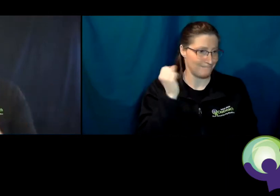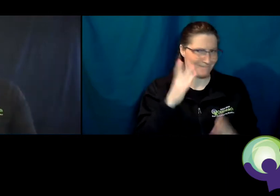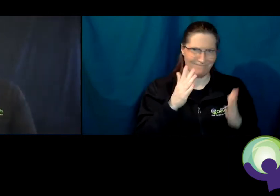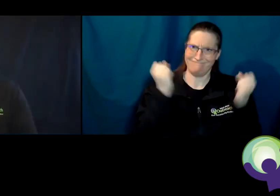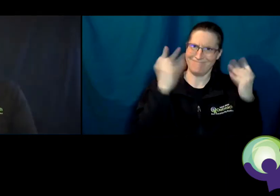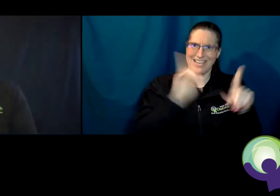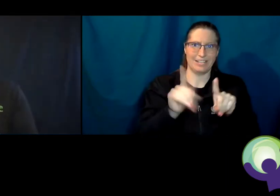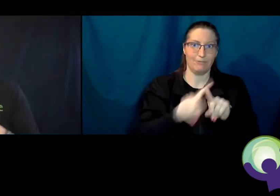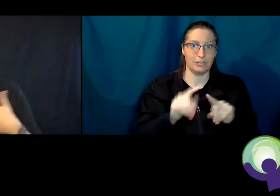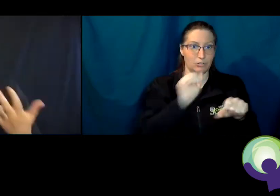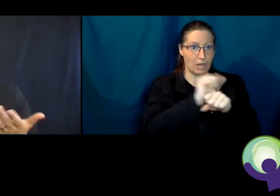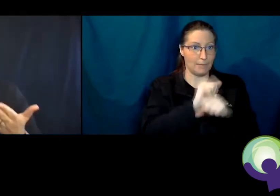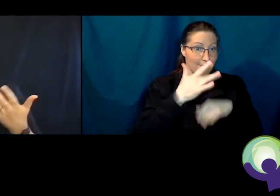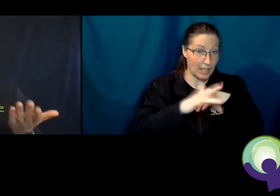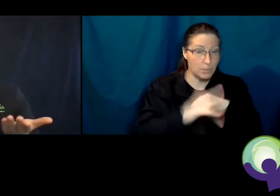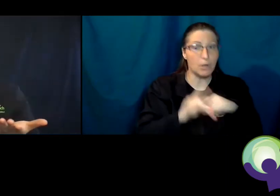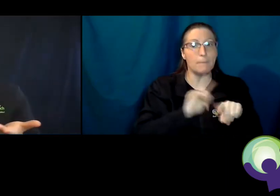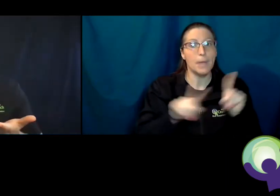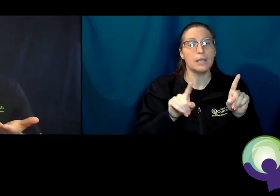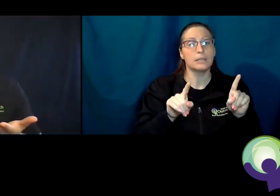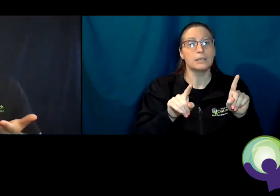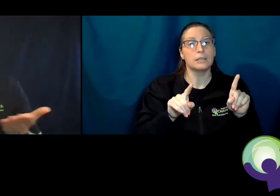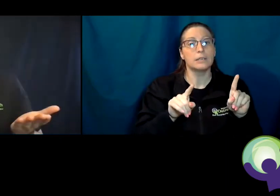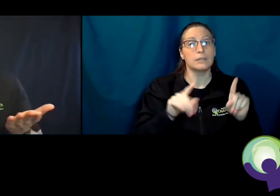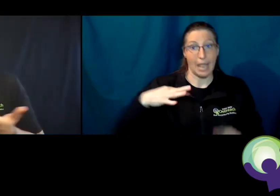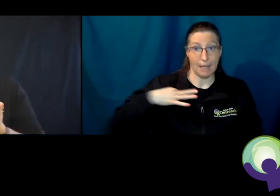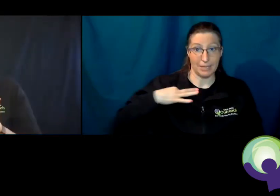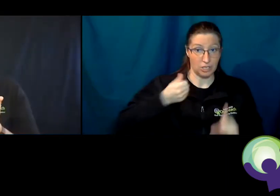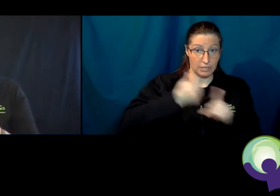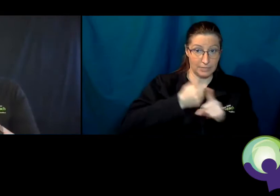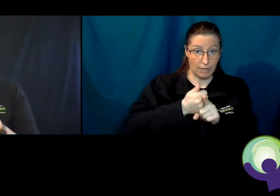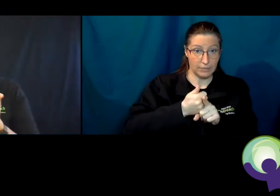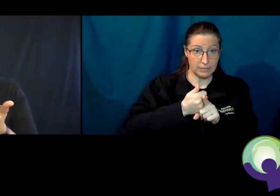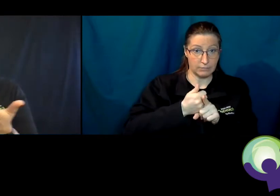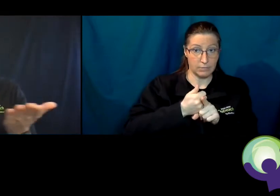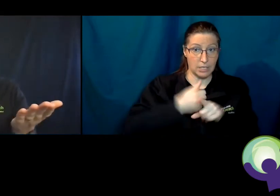mentioning, are those the applications themselves. Are they something that someone can find online